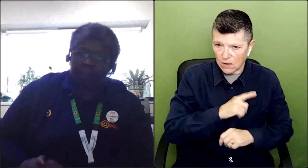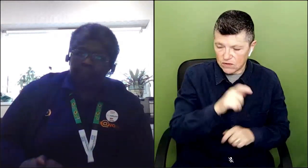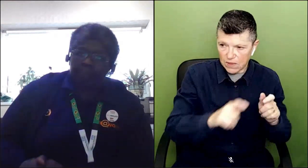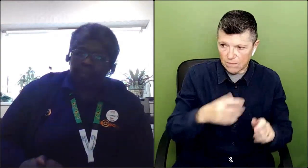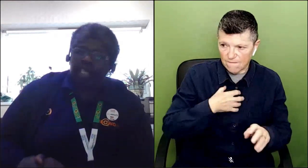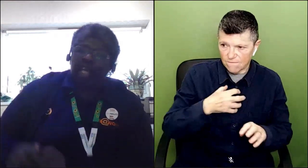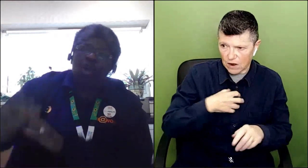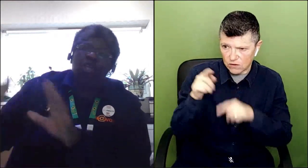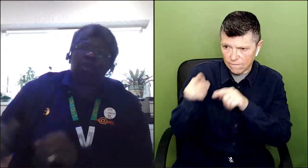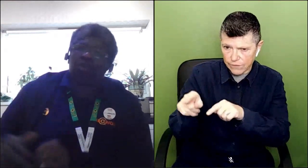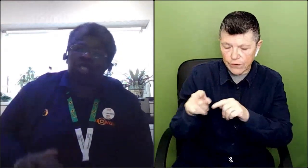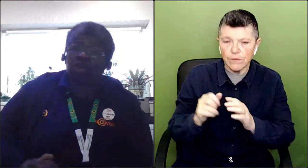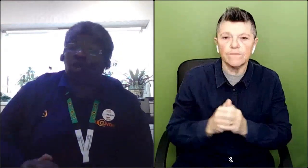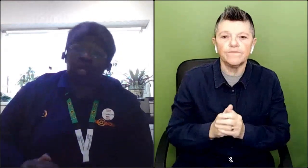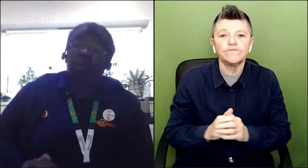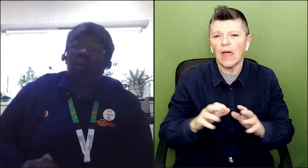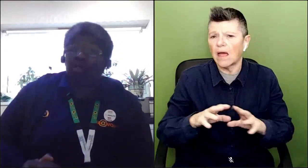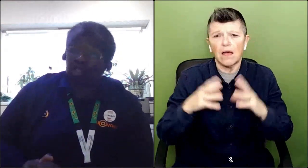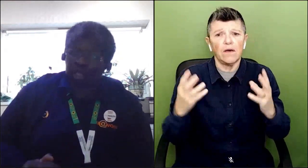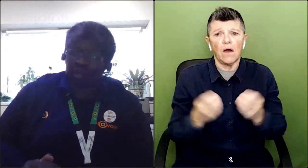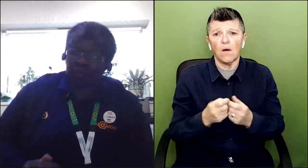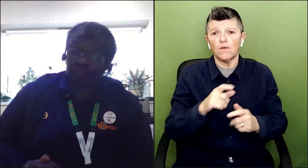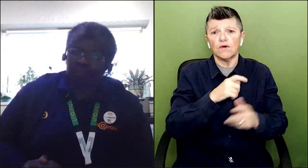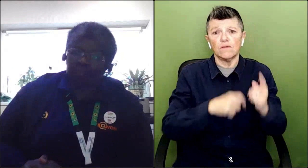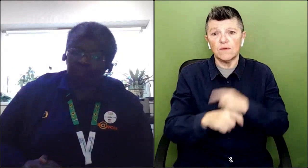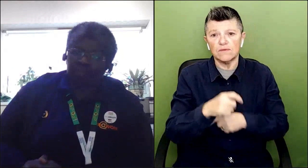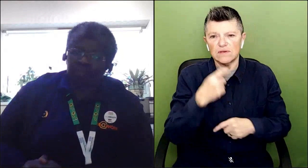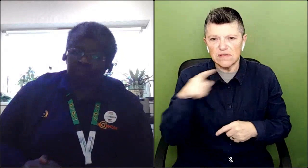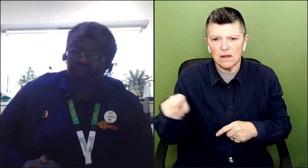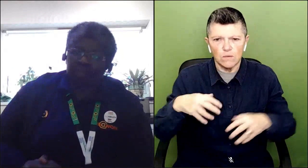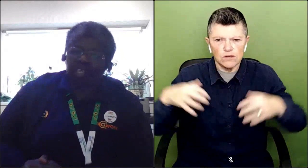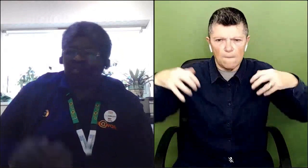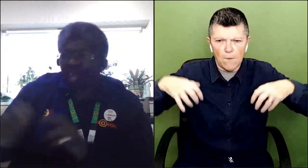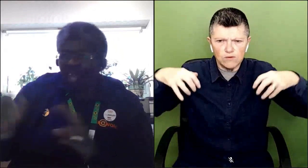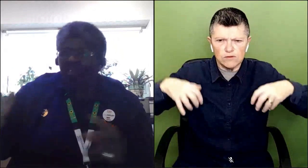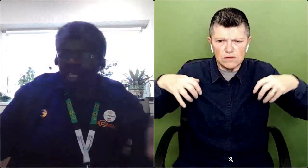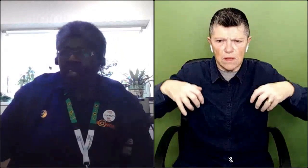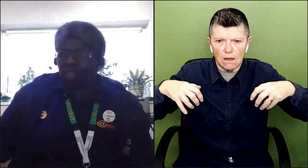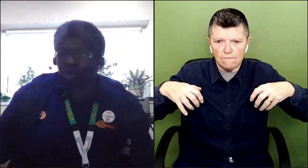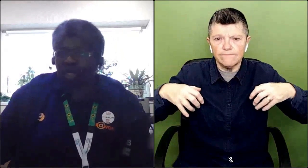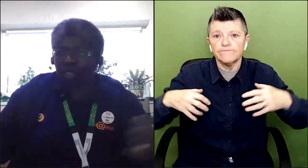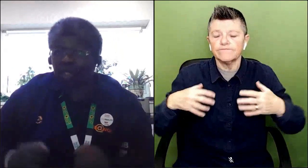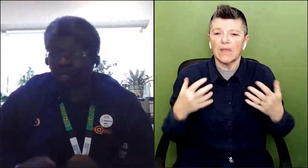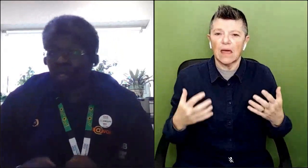And the whole community called him a monster, and the fairy tale situation occurred.